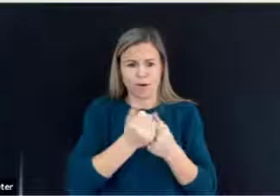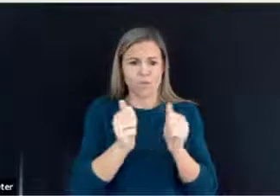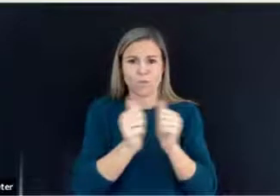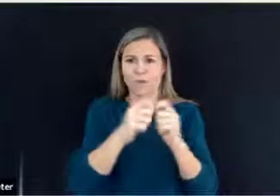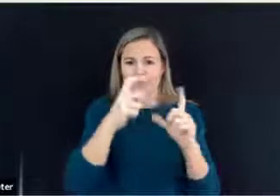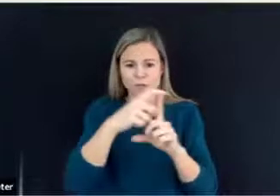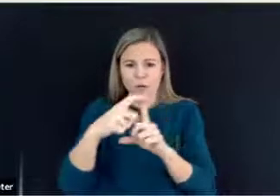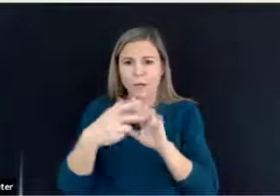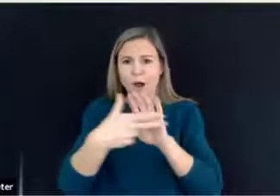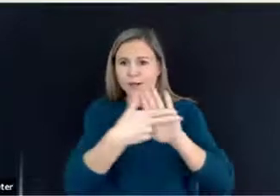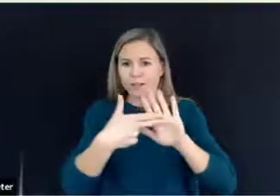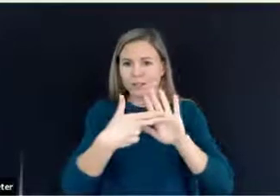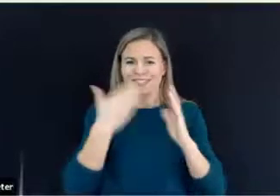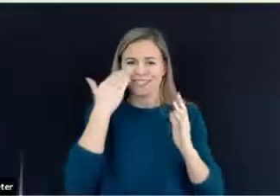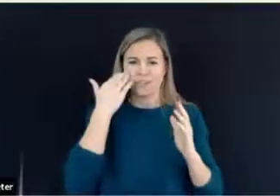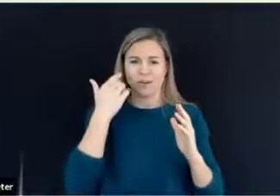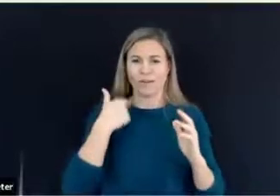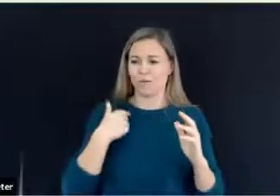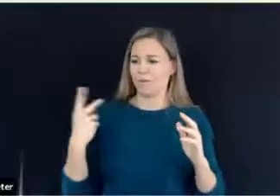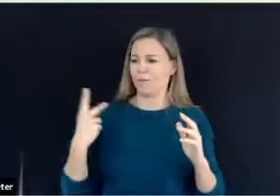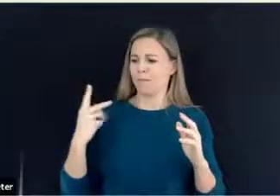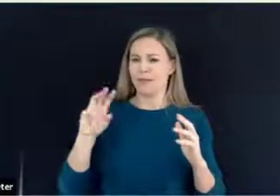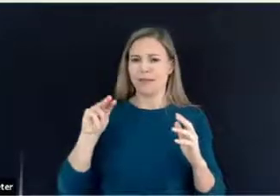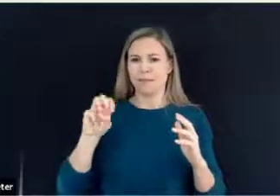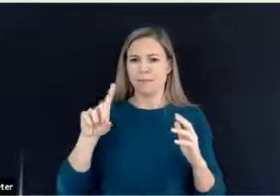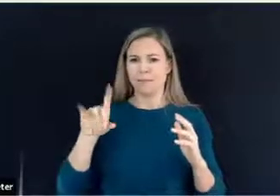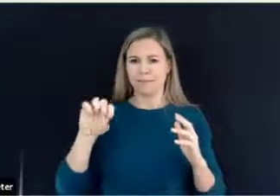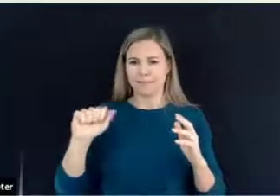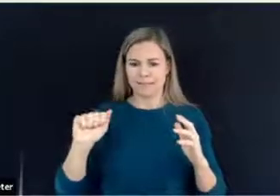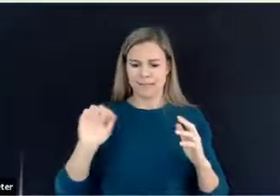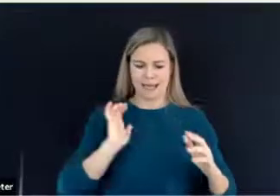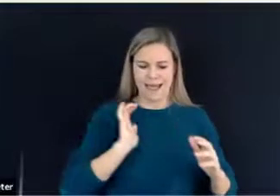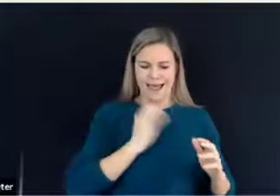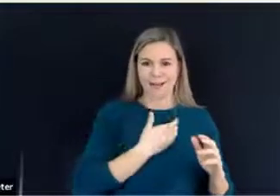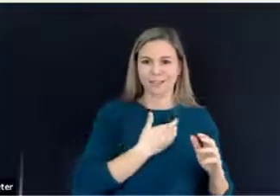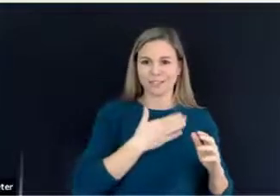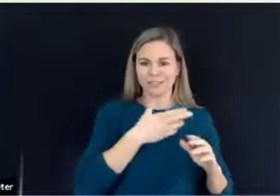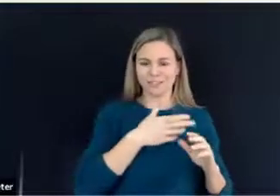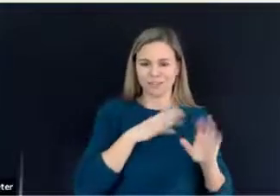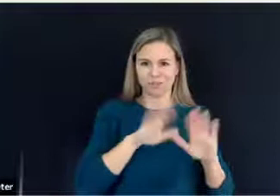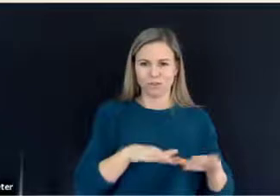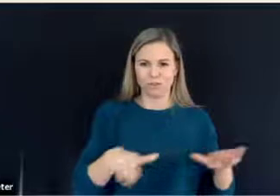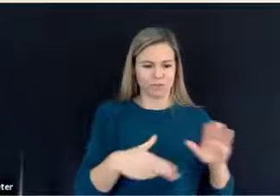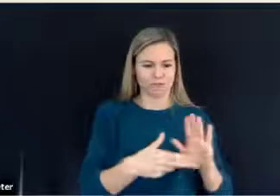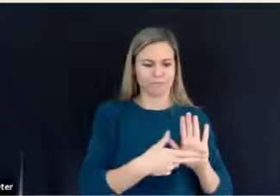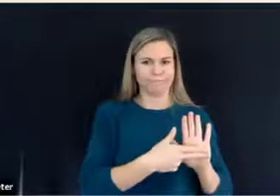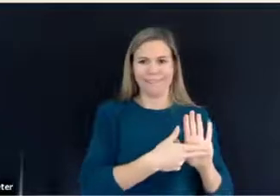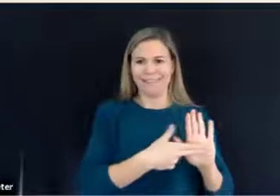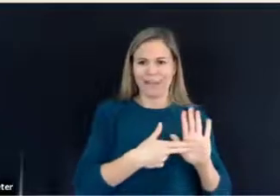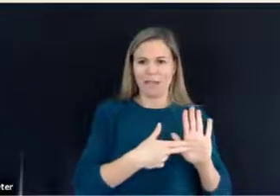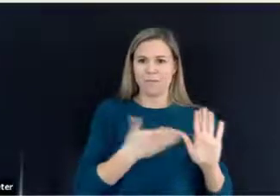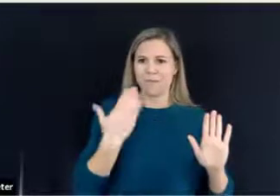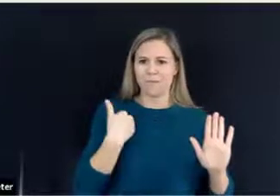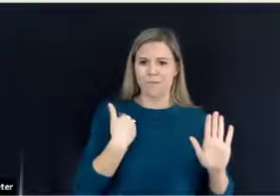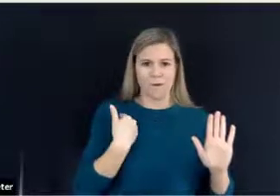Melissa and I, when our children were first diagnosed, we were told different terminology than what exists today.